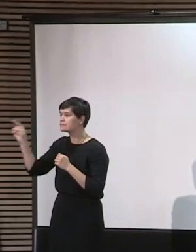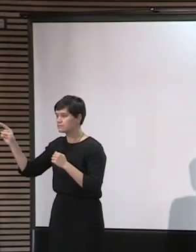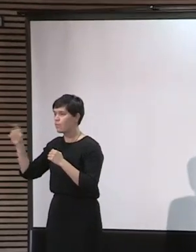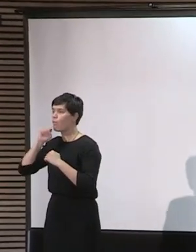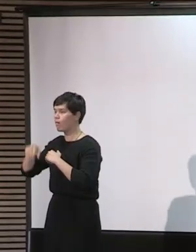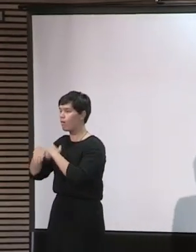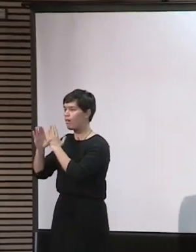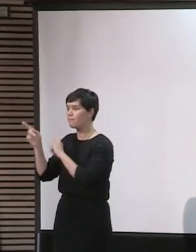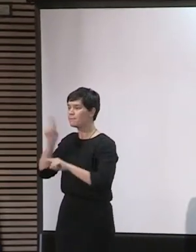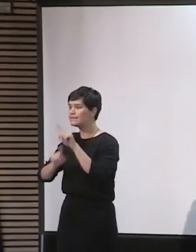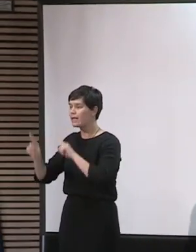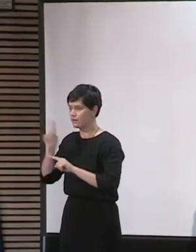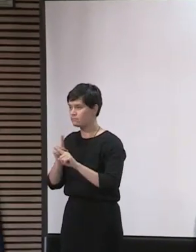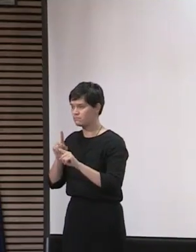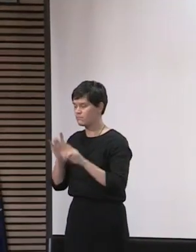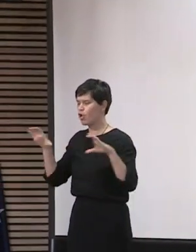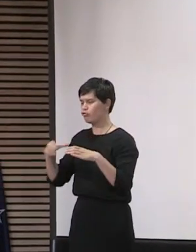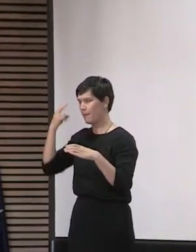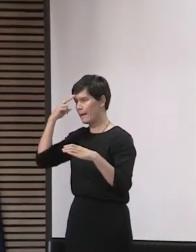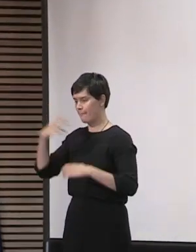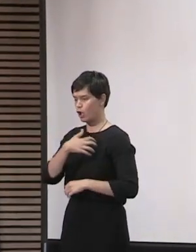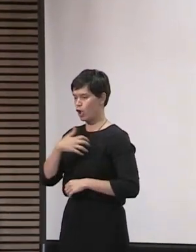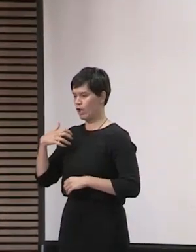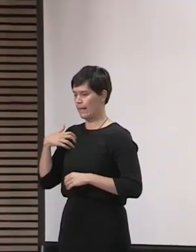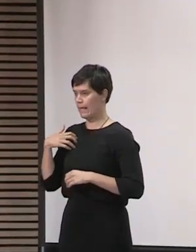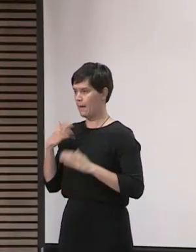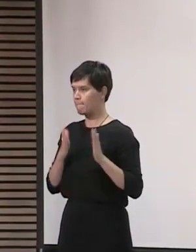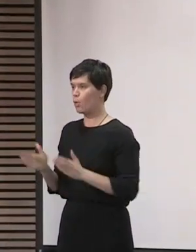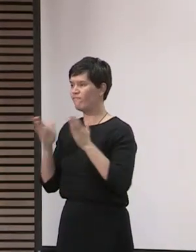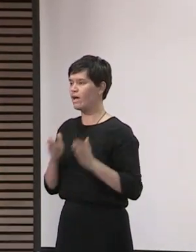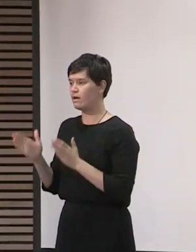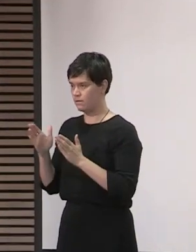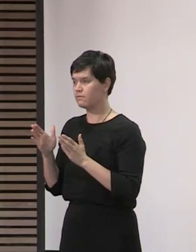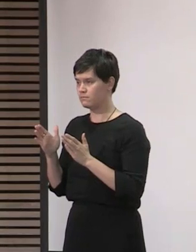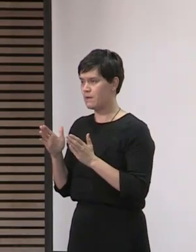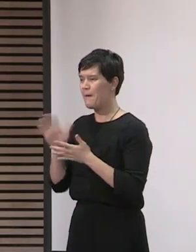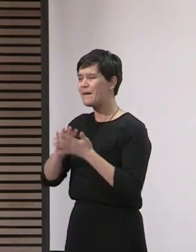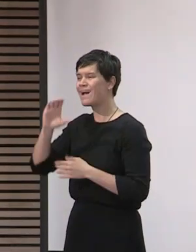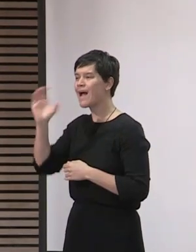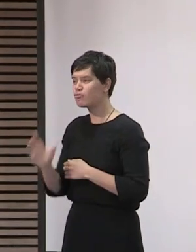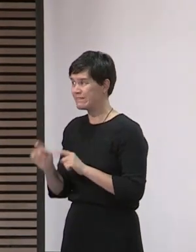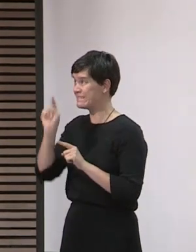a conference call of world leaders in the so-called Early Movers Initiative. It's a